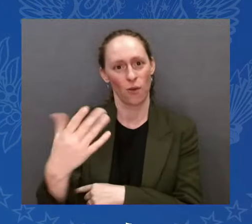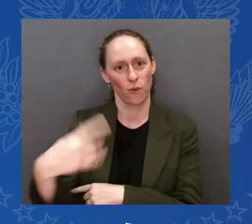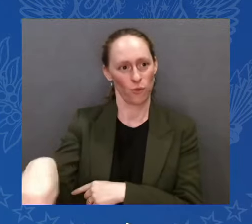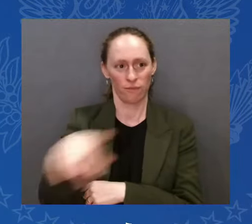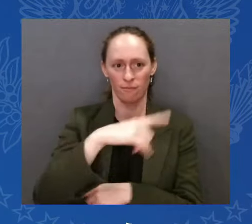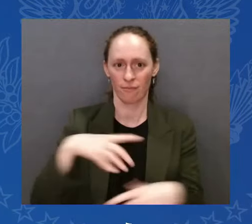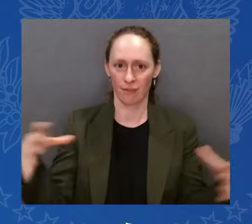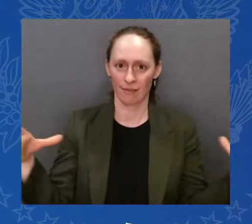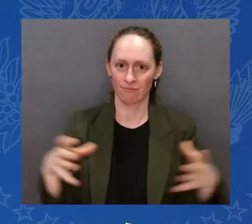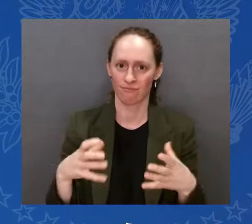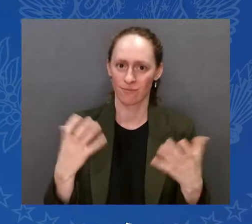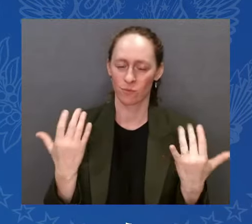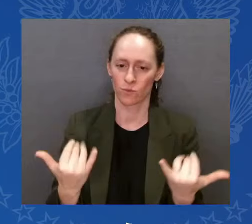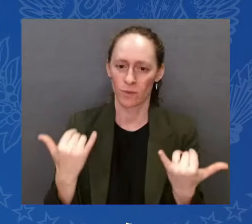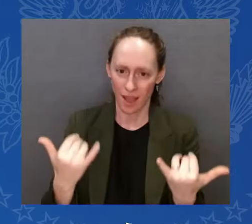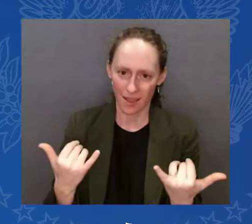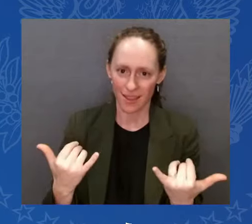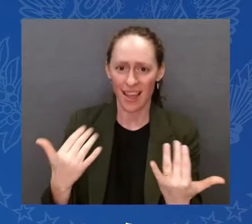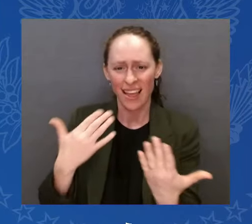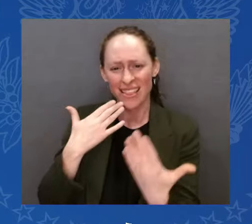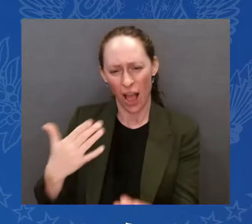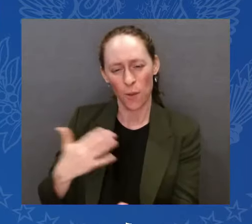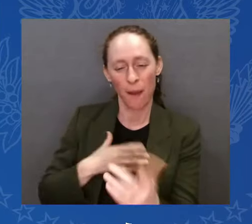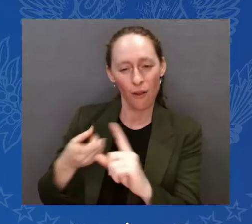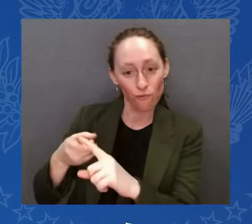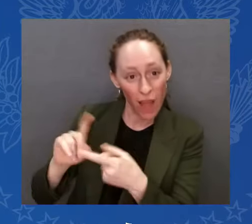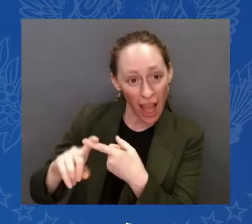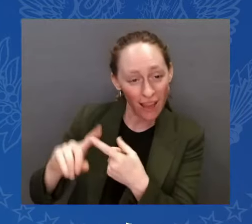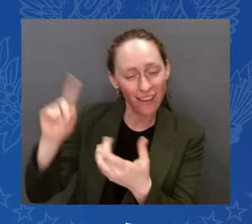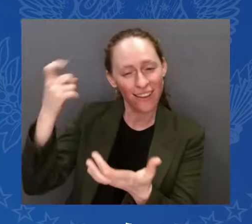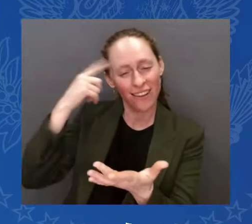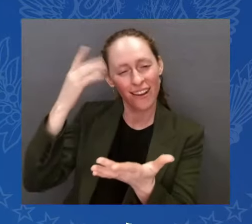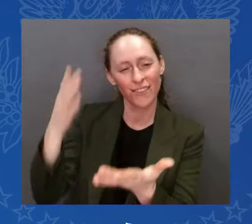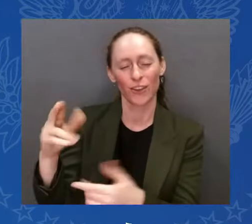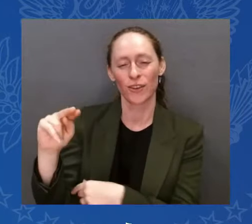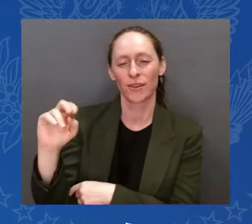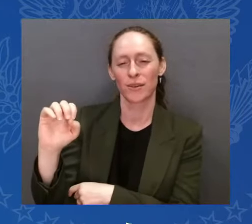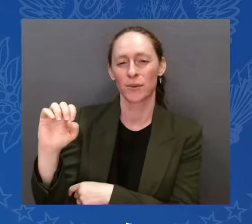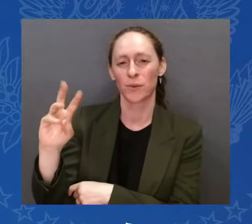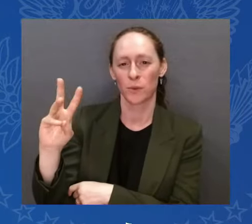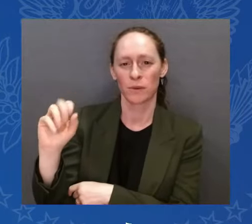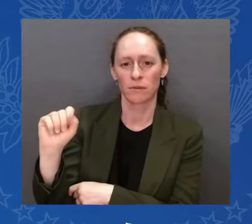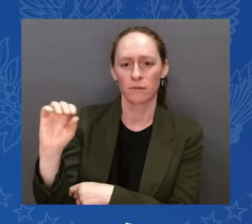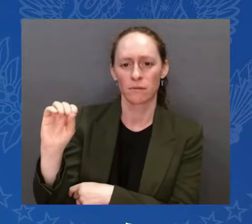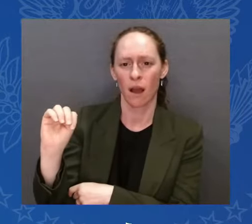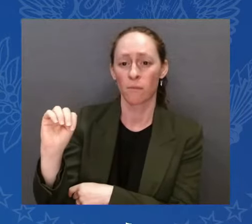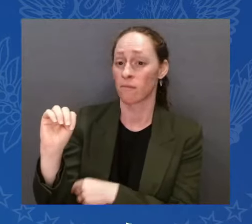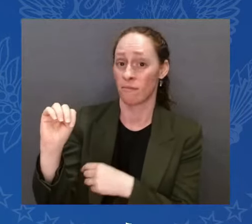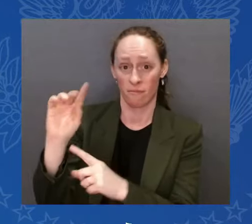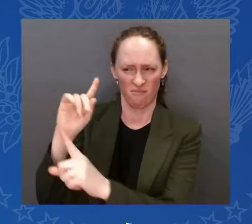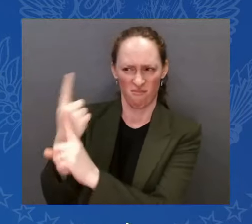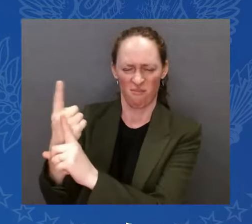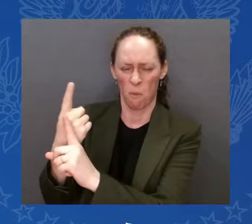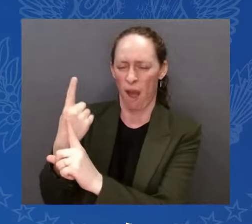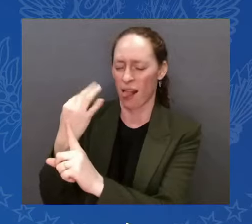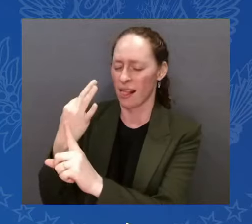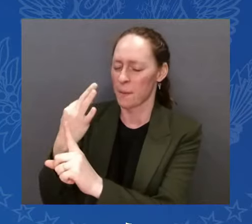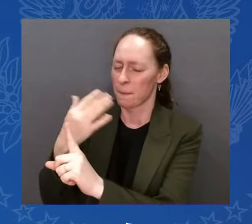who is one of the best governors I've ever worked with, and Arati, the -- my director of my Office of Science and Technology and Policy.